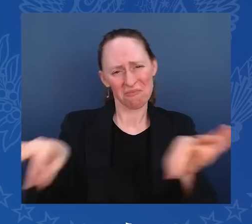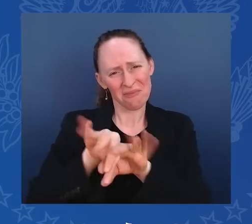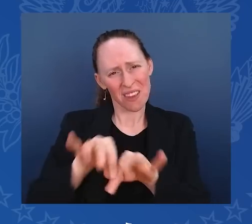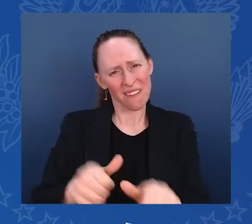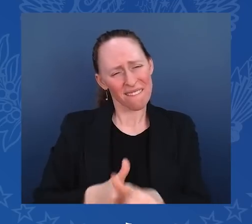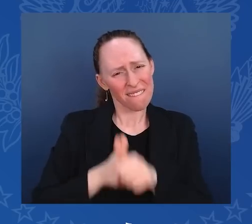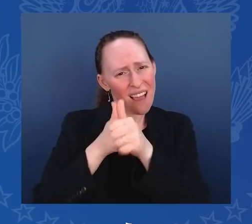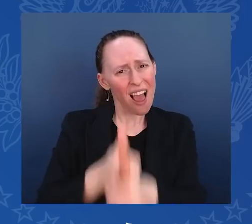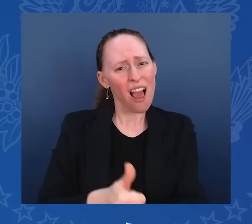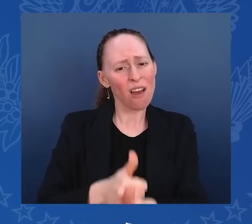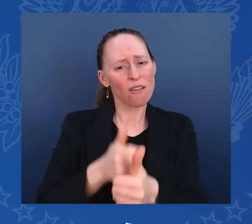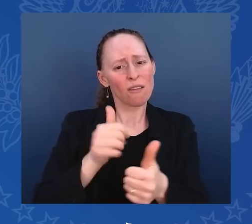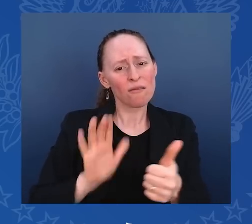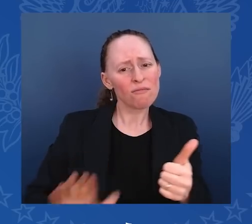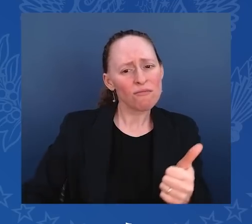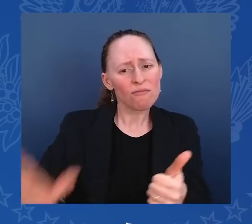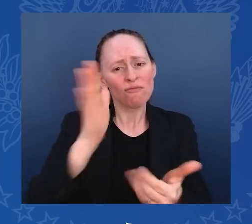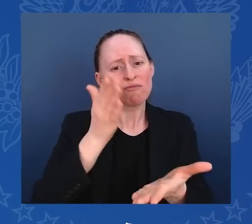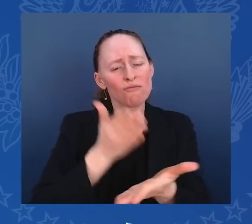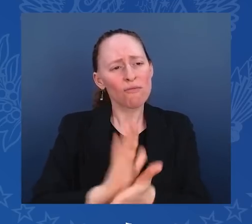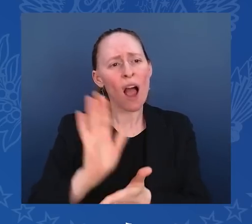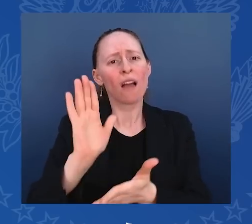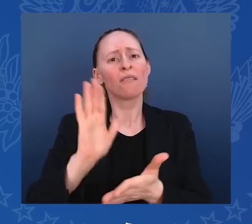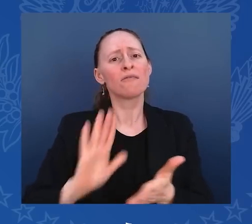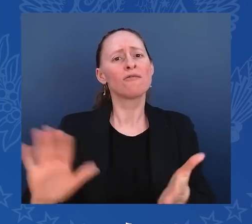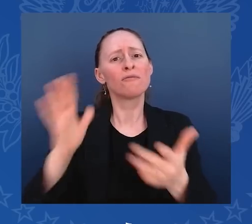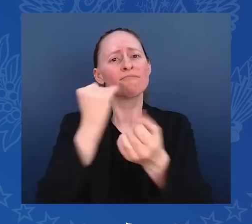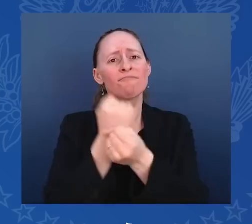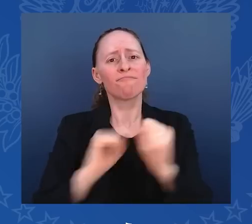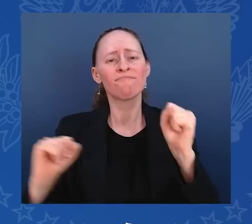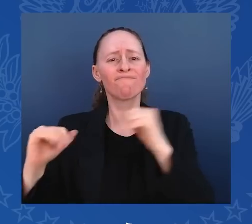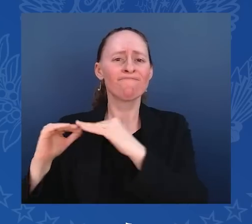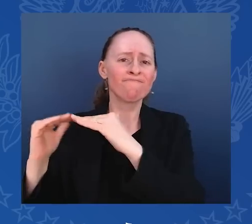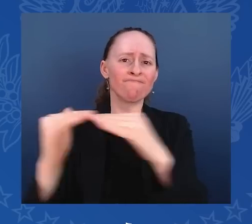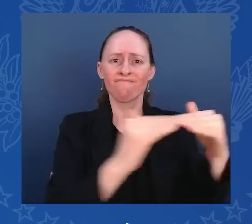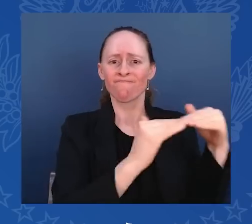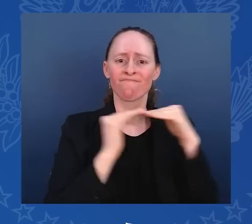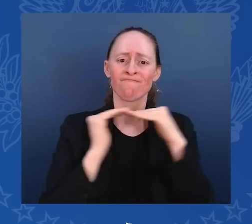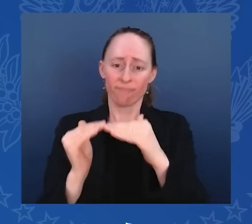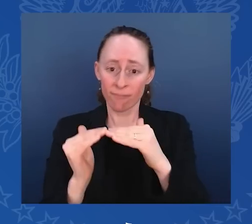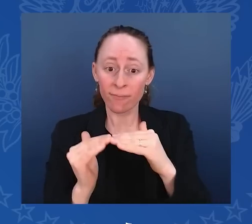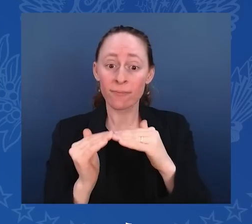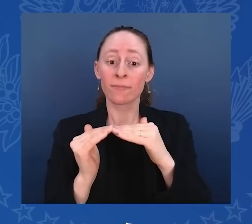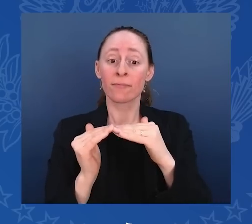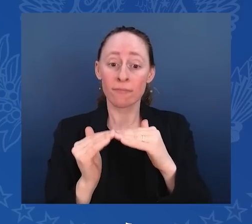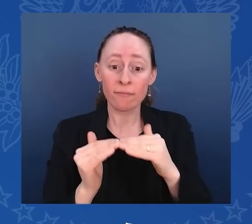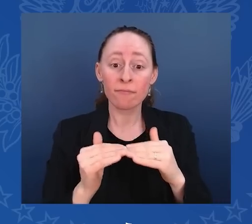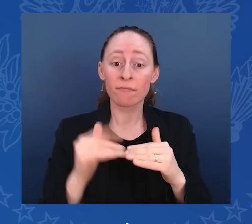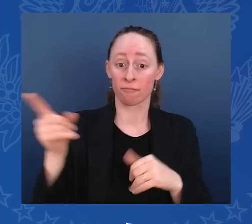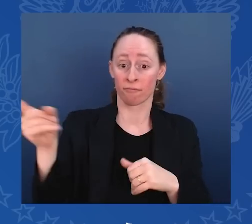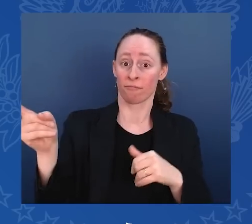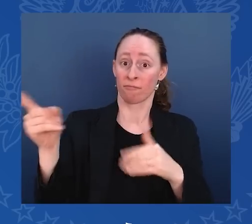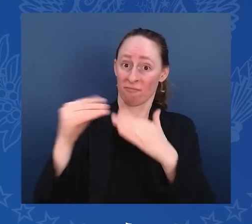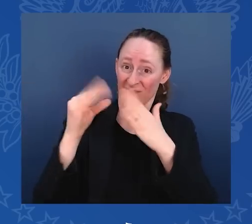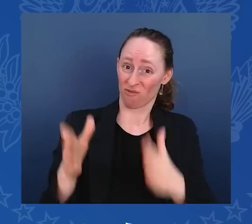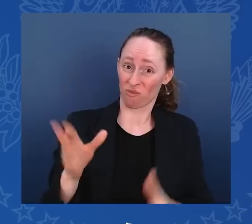in the leader of Republican party, in Kentucky, or wherever, we got people who are people who understand the institutional limitations